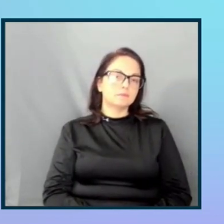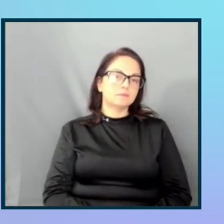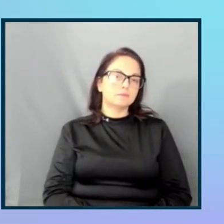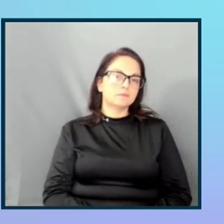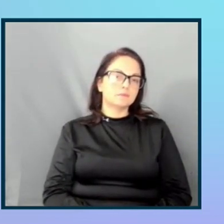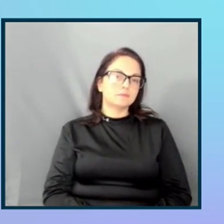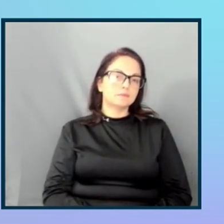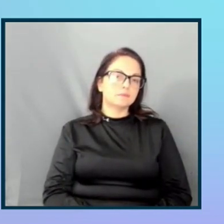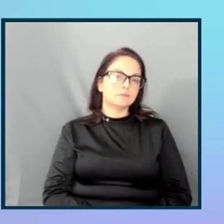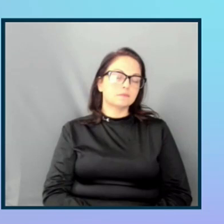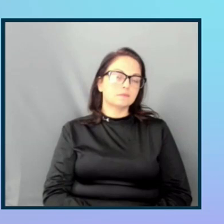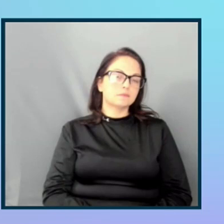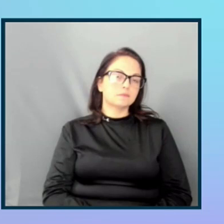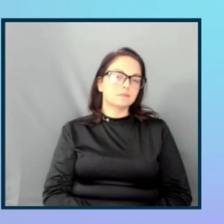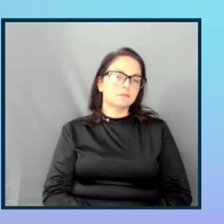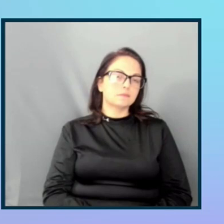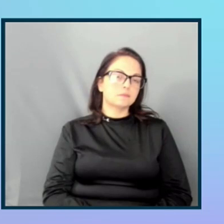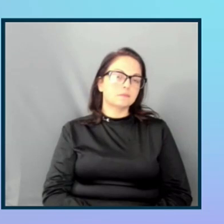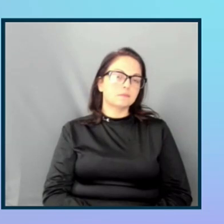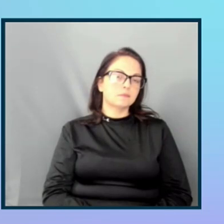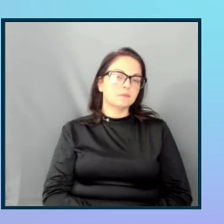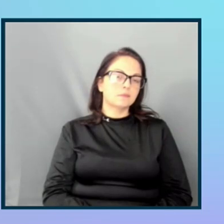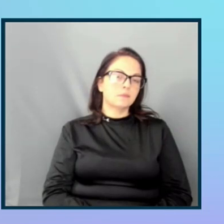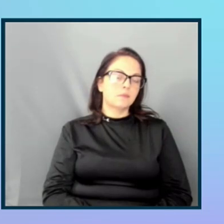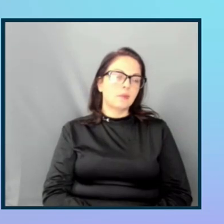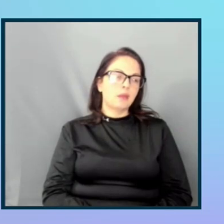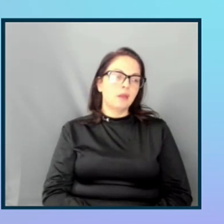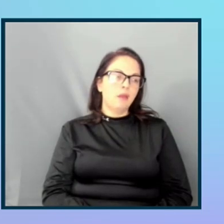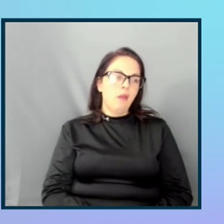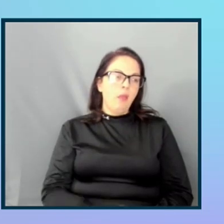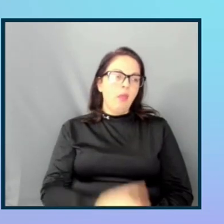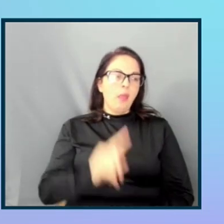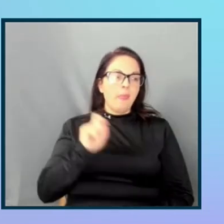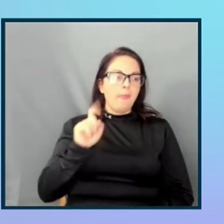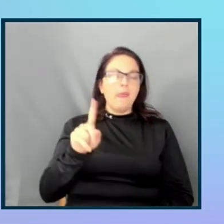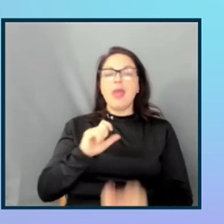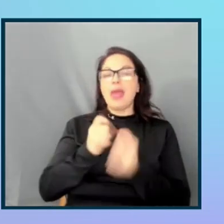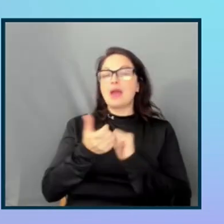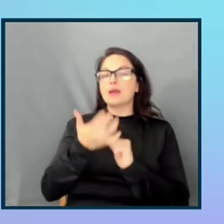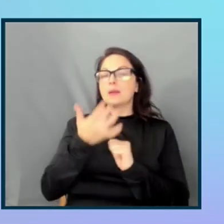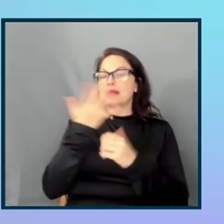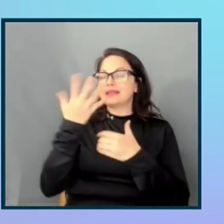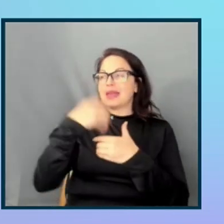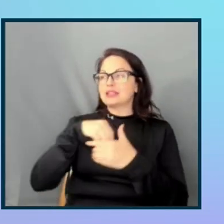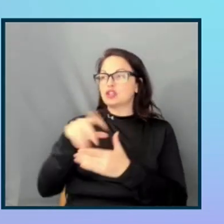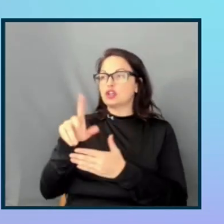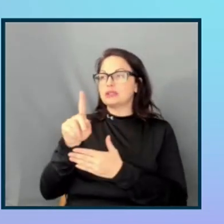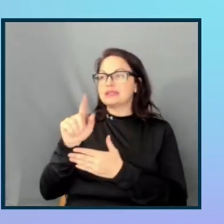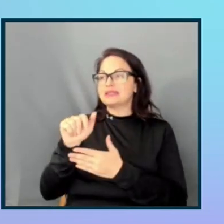How about this one from anonymous, "How can bias enter the data collection process outside of candidates or tool selection?"